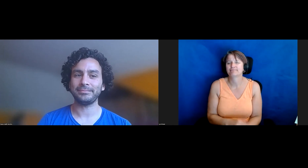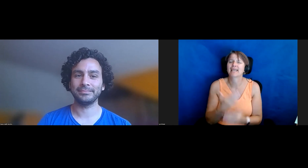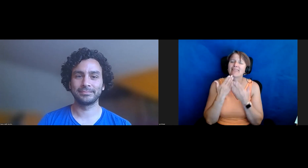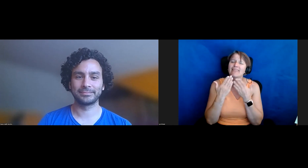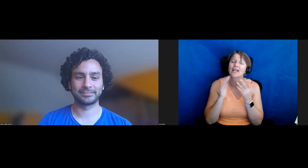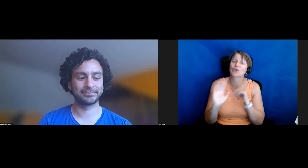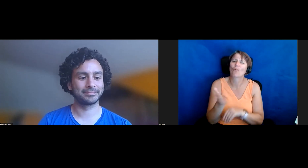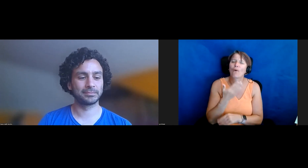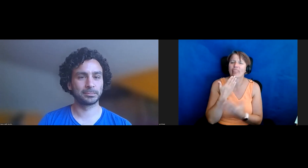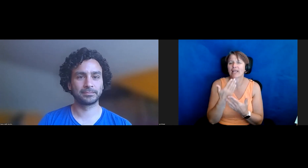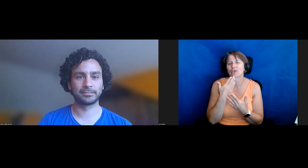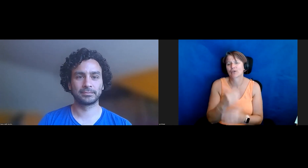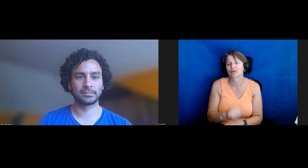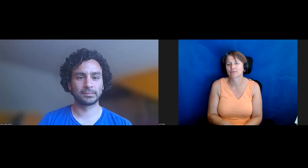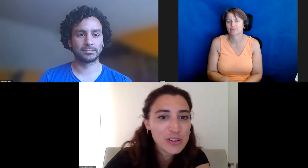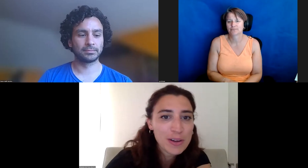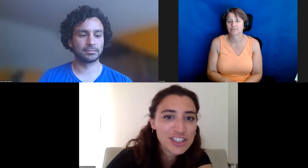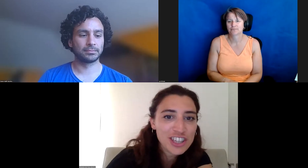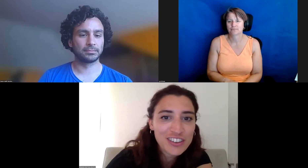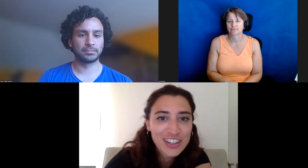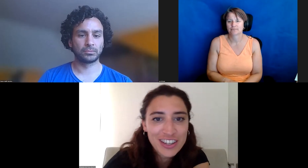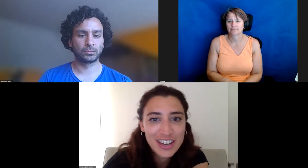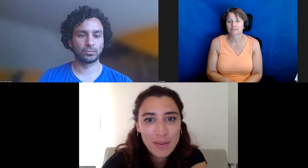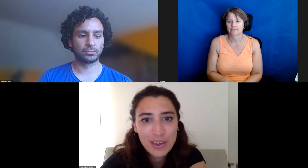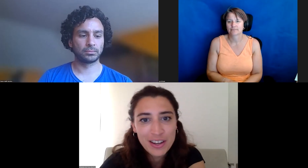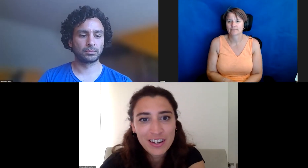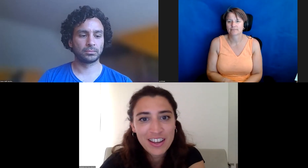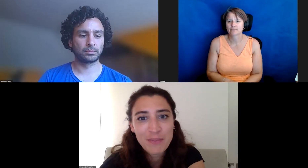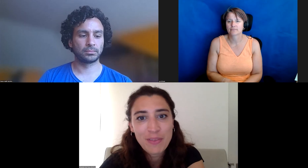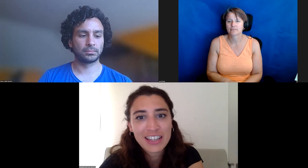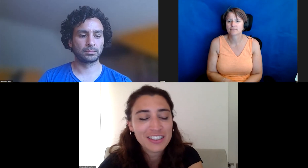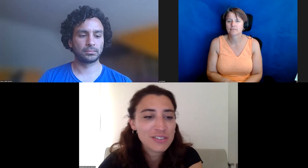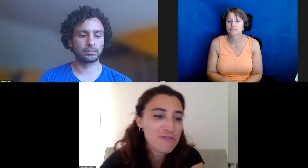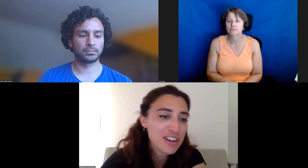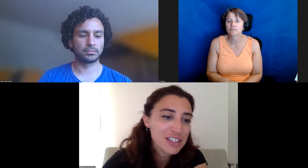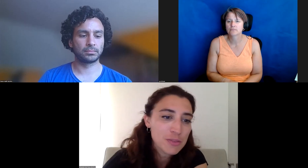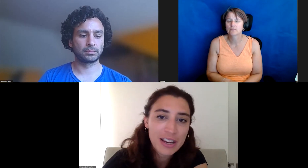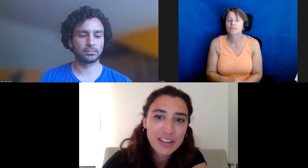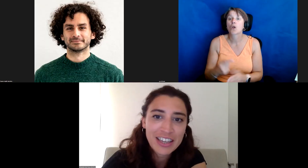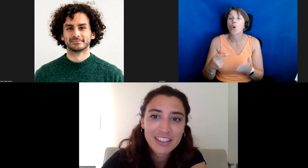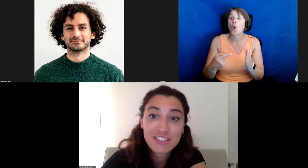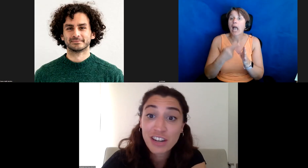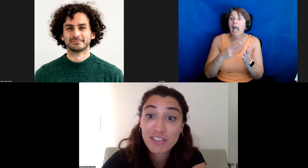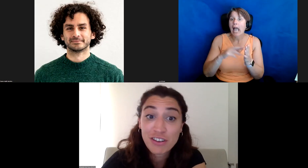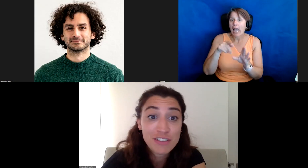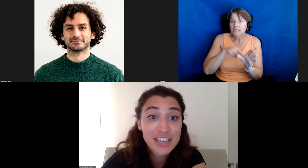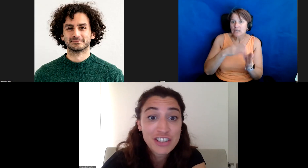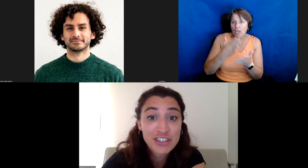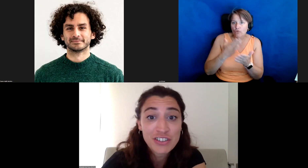Yeah, yeah. Thank you, Andy, this was a really inspiring and generous conversation.